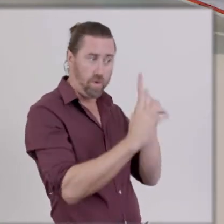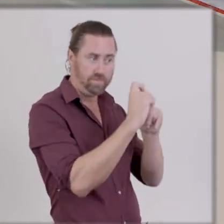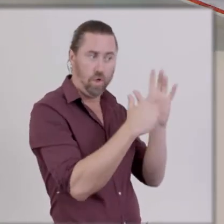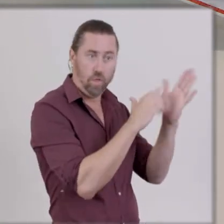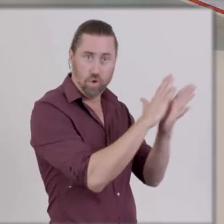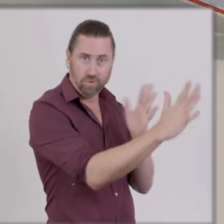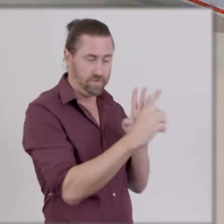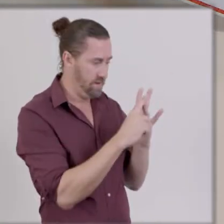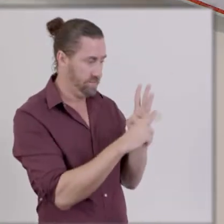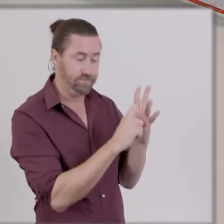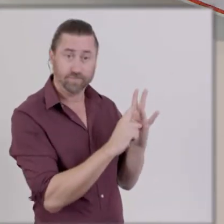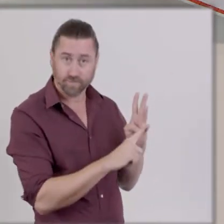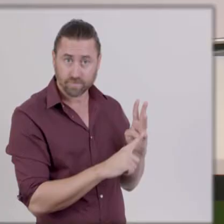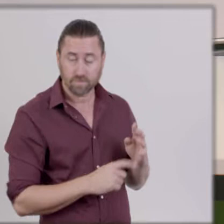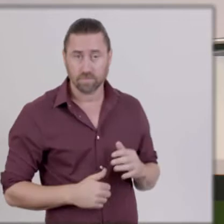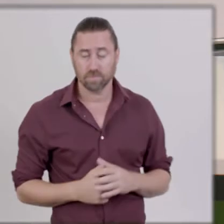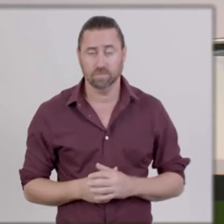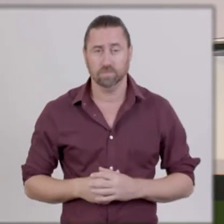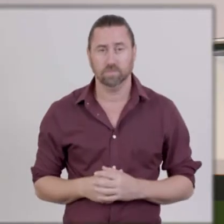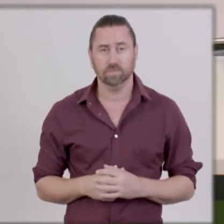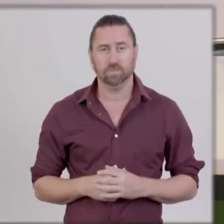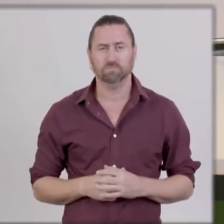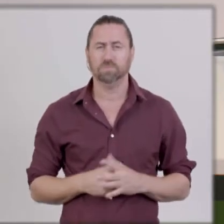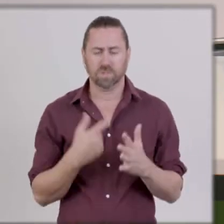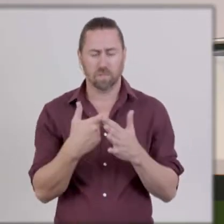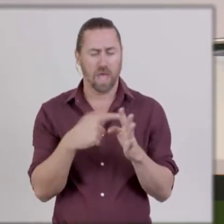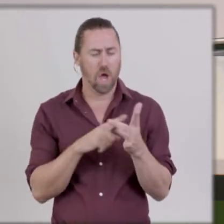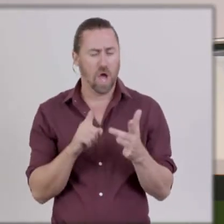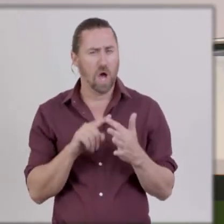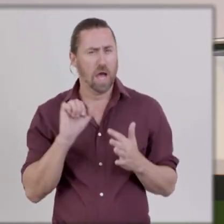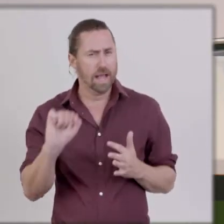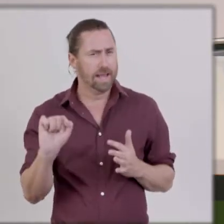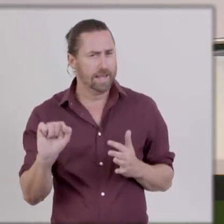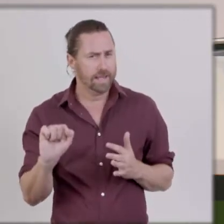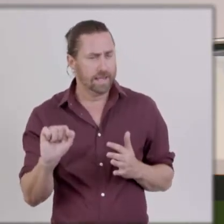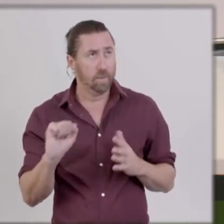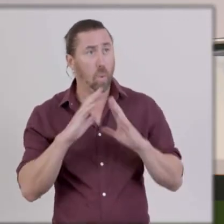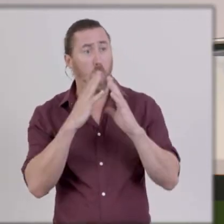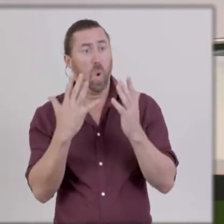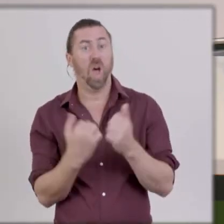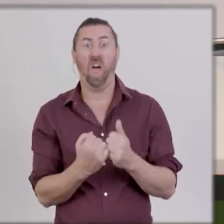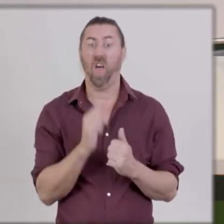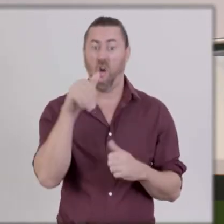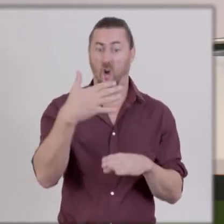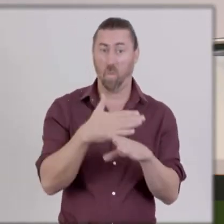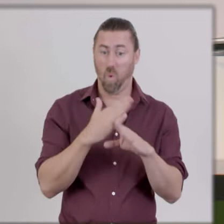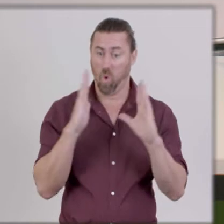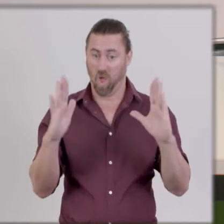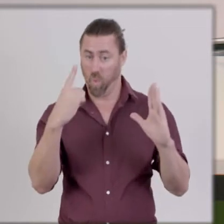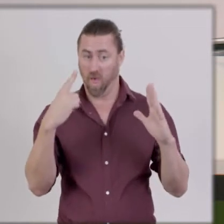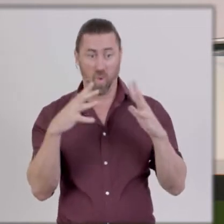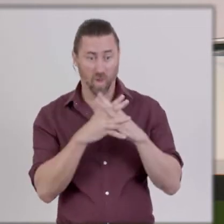There's Wednesday, Thursday. So Kylie ended up doing one hour of homework.